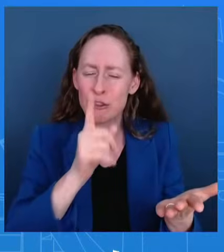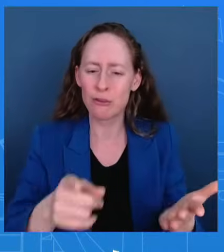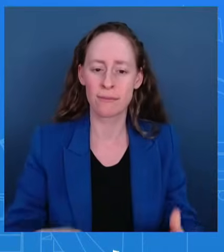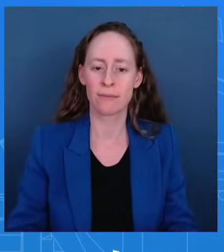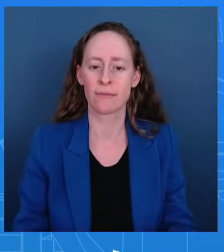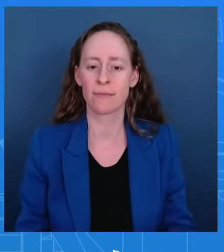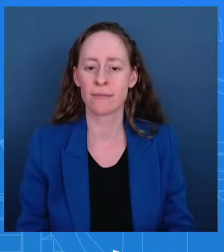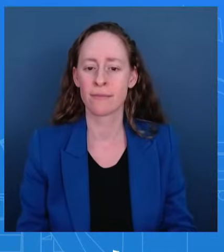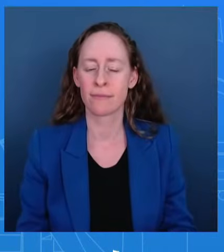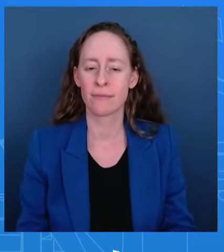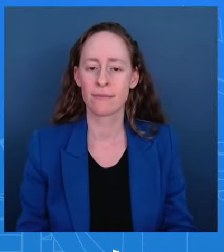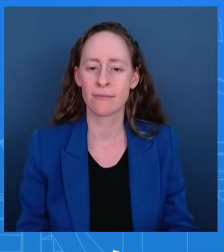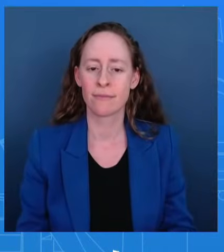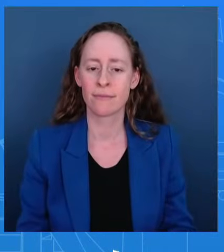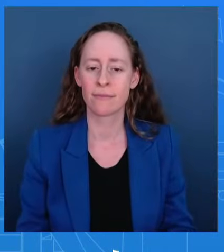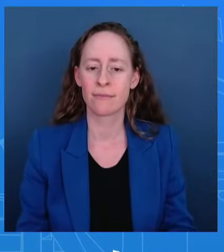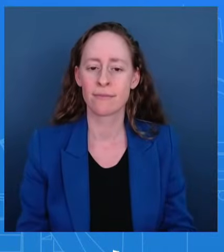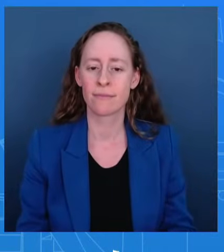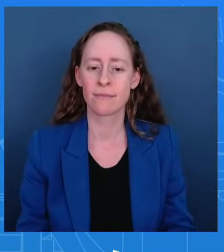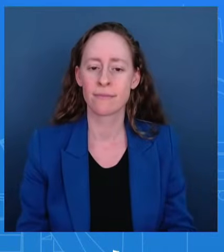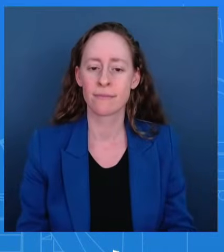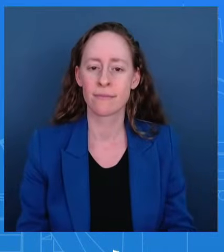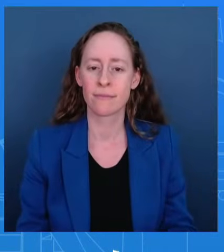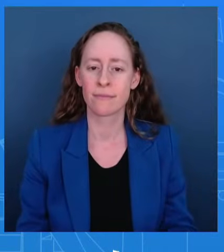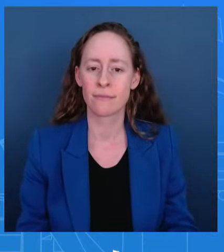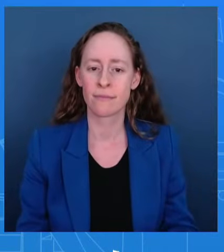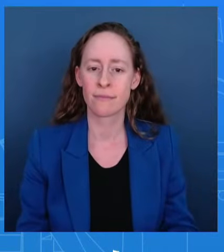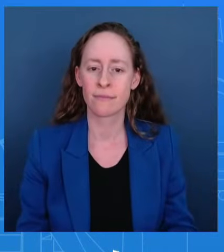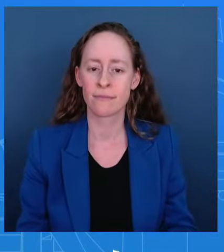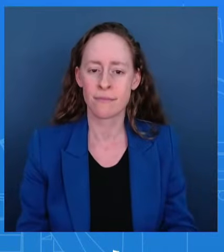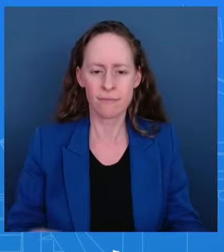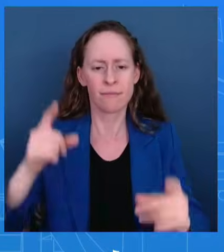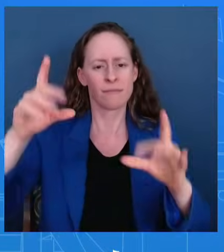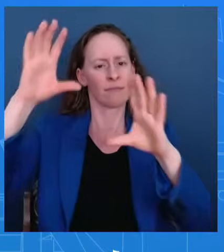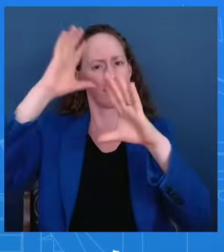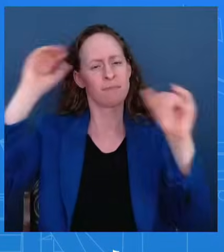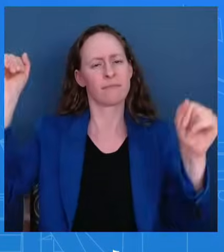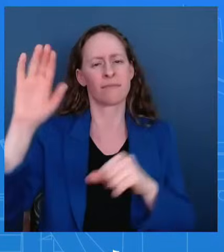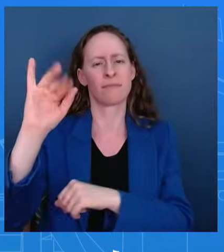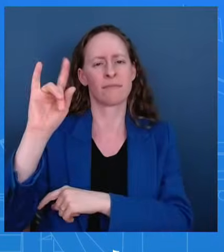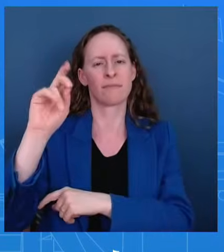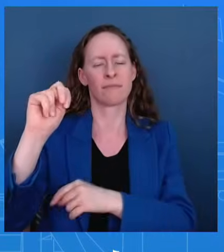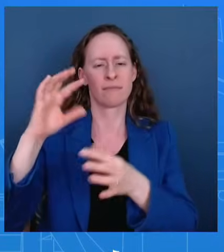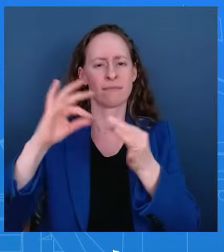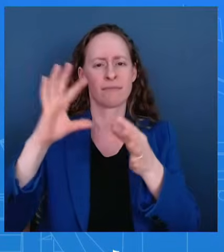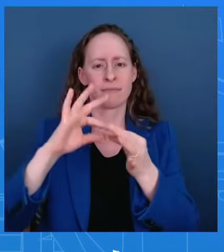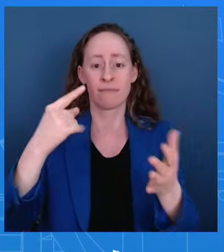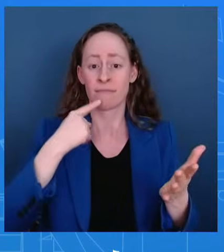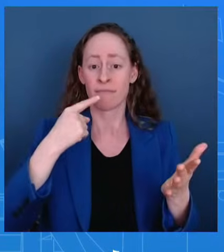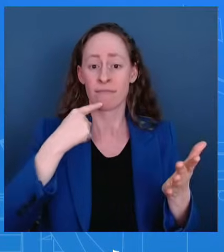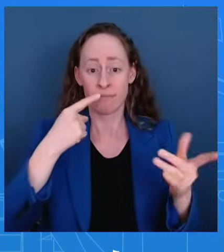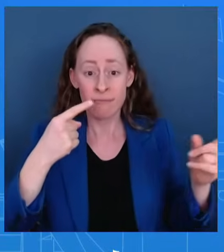the world's number-one golfer, Scottie Scheffler, being cuffed and then hauled in for a mug shot for what appears to be a misunderstanding at a traffic stop?